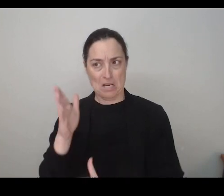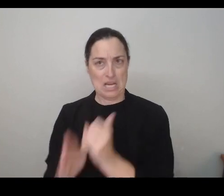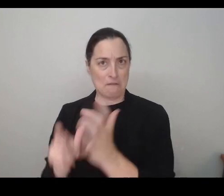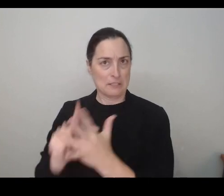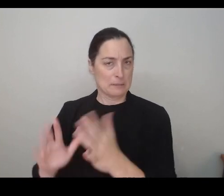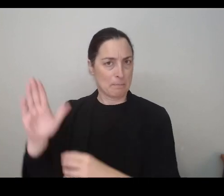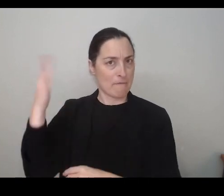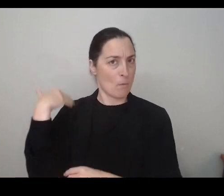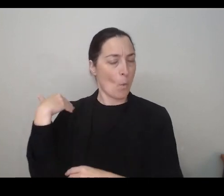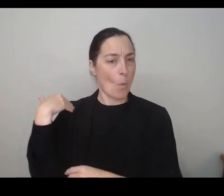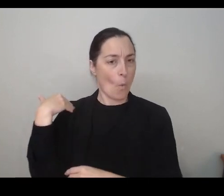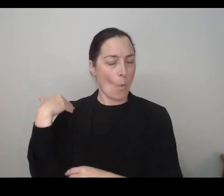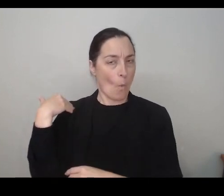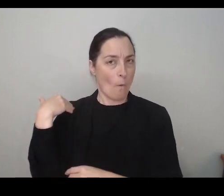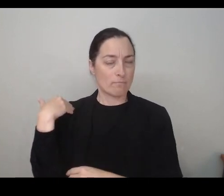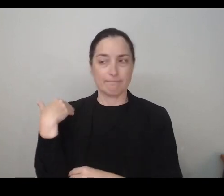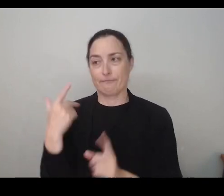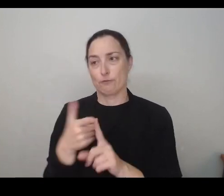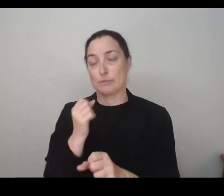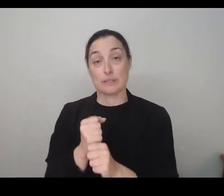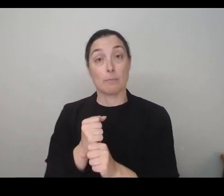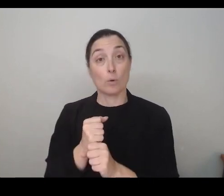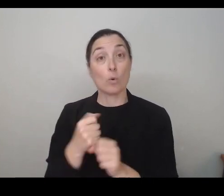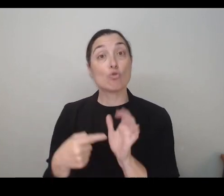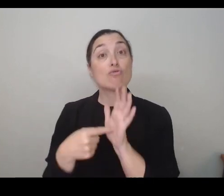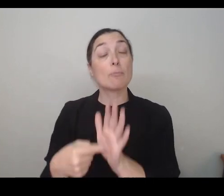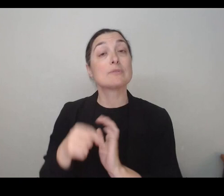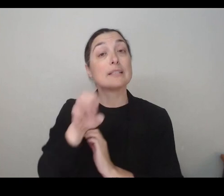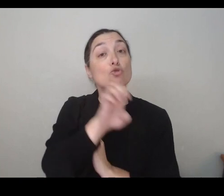like representing Europeans interacting with Islanders,